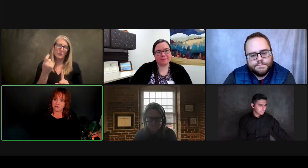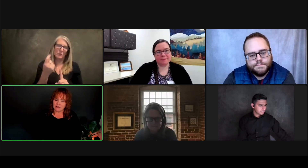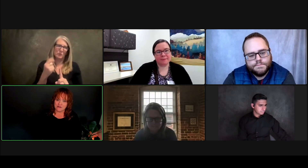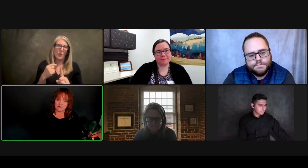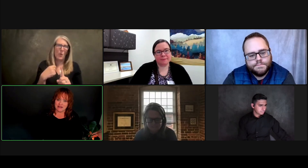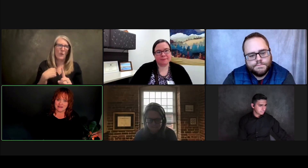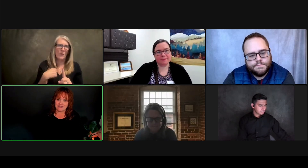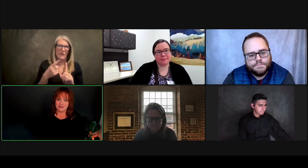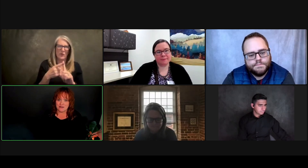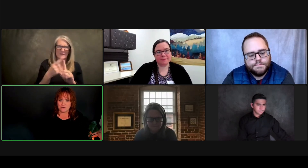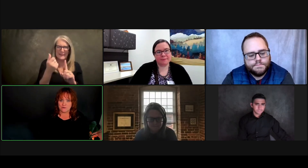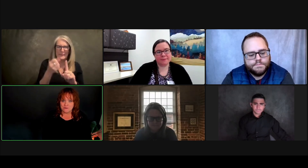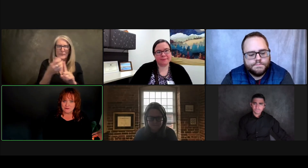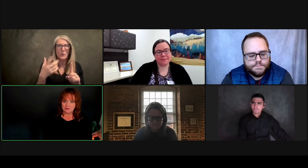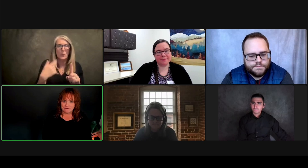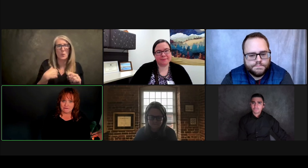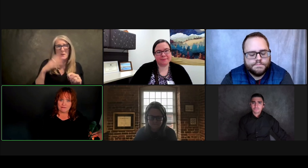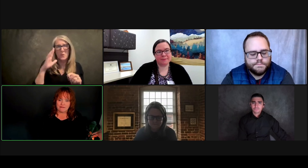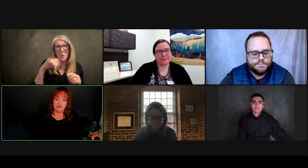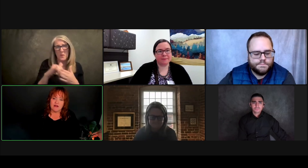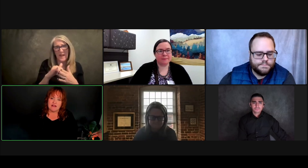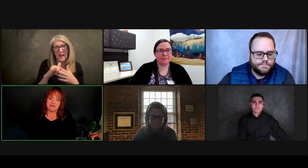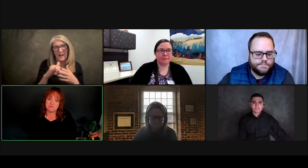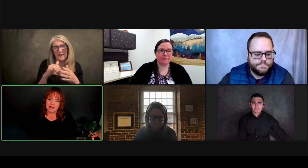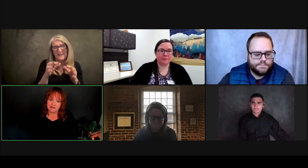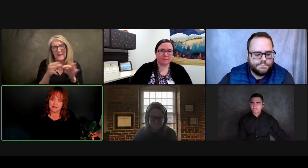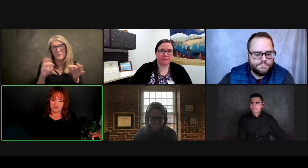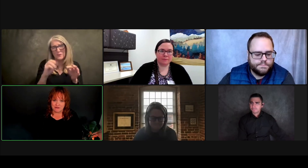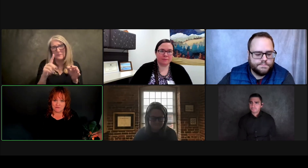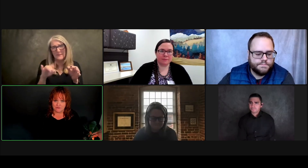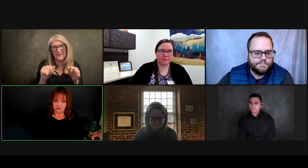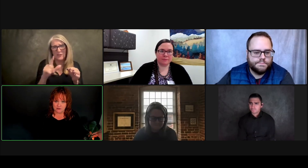Sheryl, I'll direct this to you. I'll expand a little bit first.